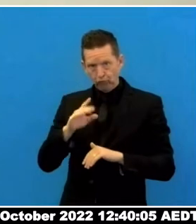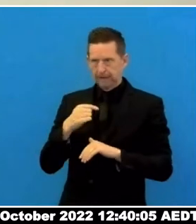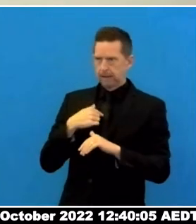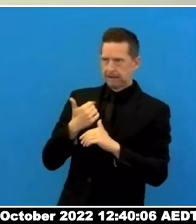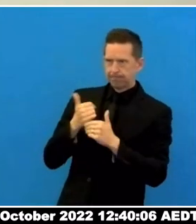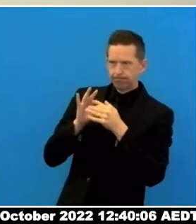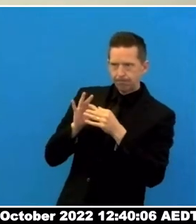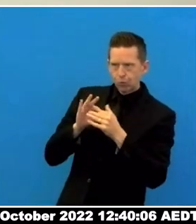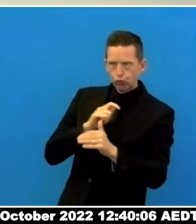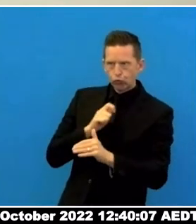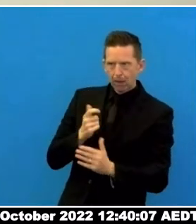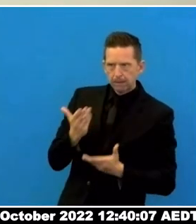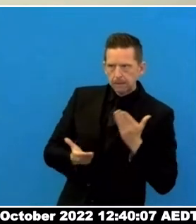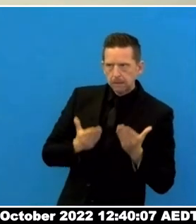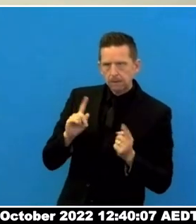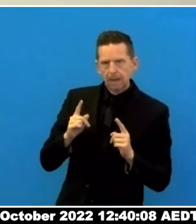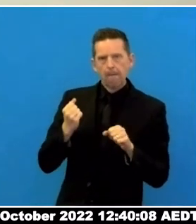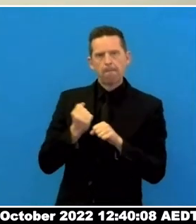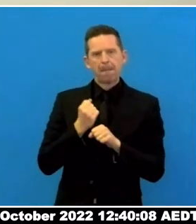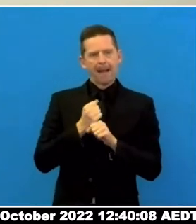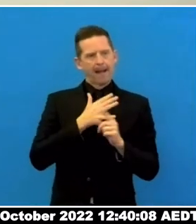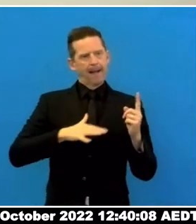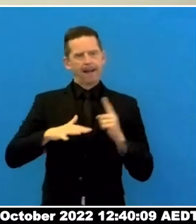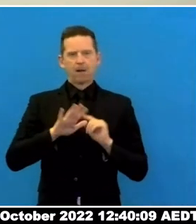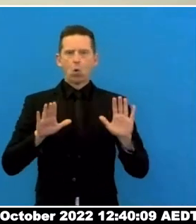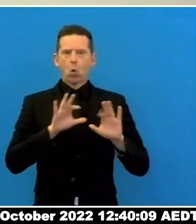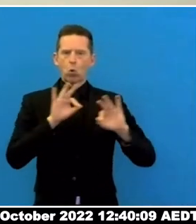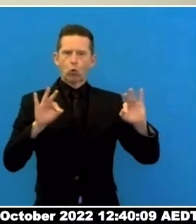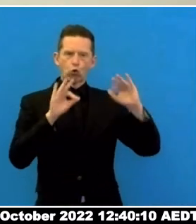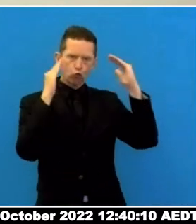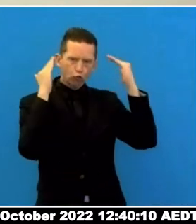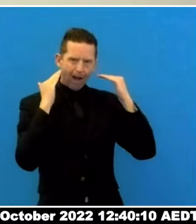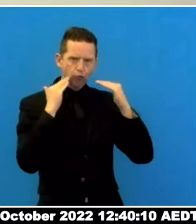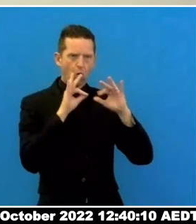in our just in our environment. It's a very non clinical it's a very non clinical space.